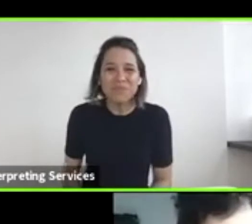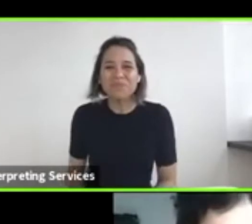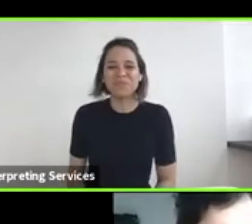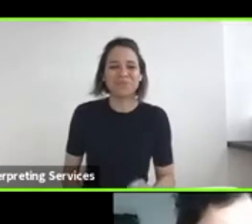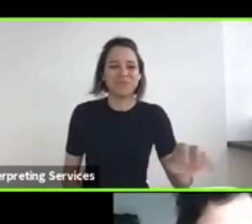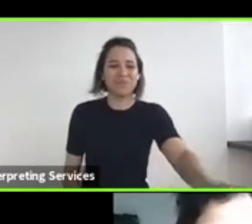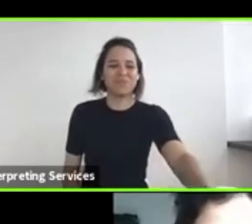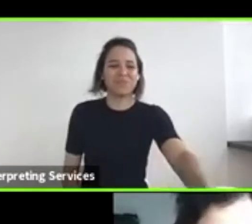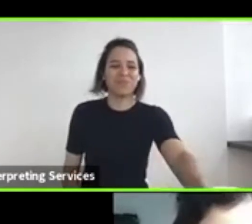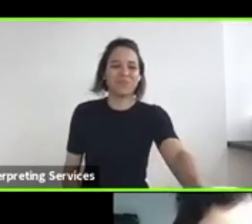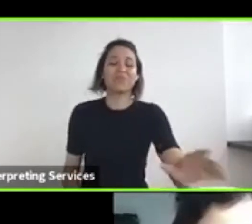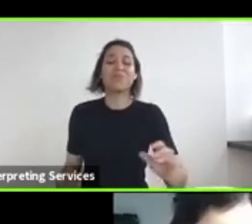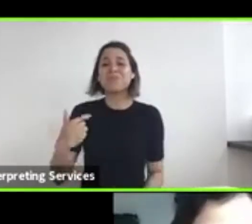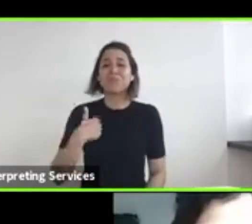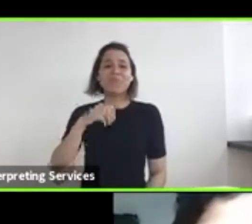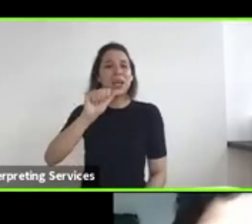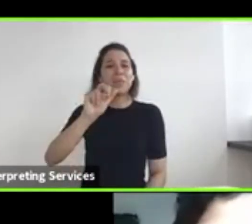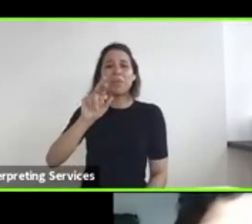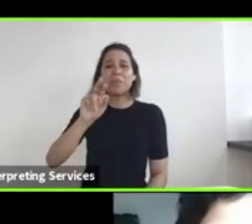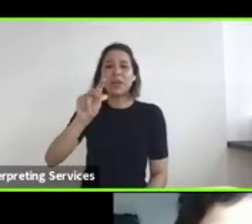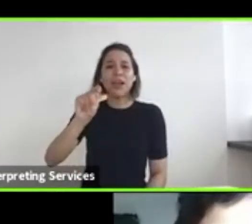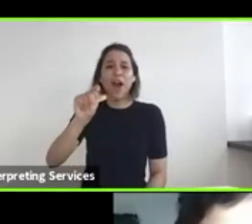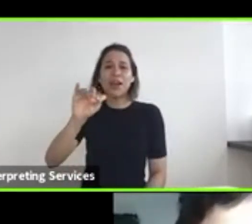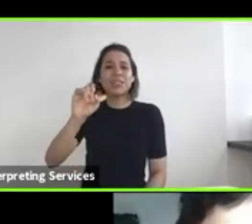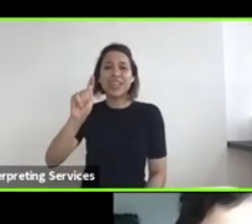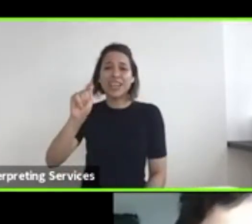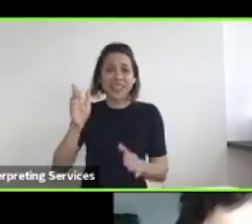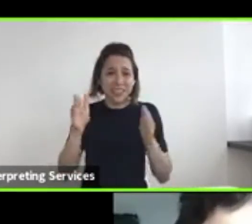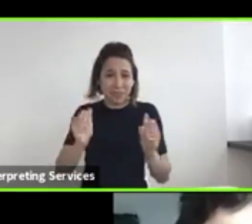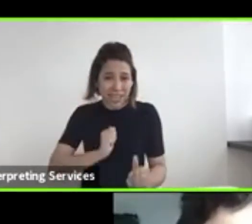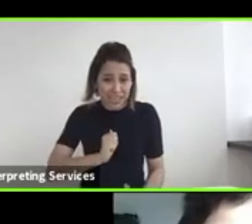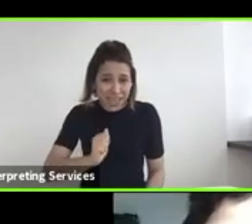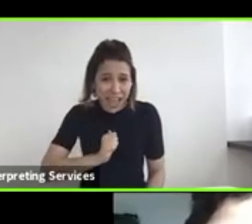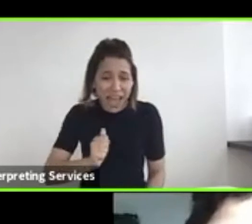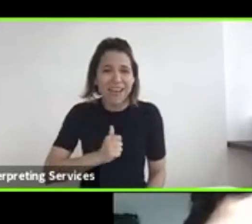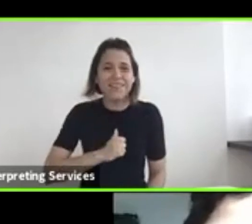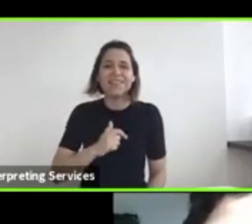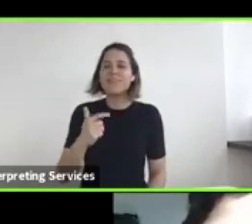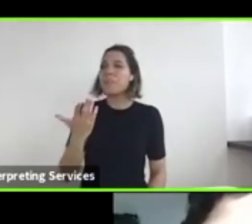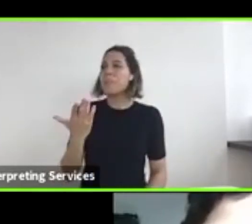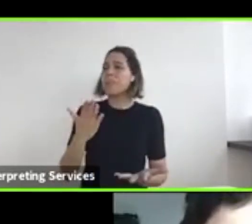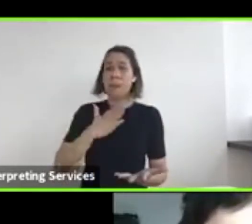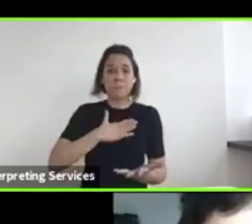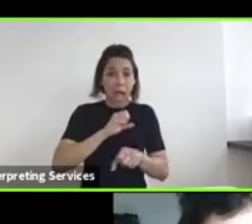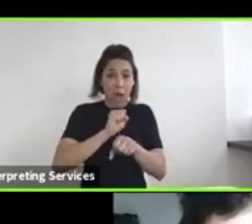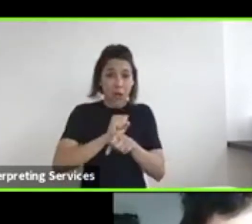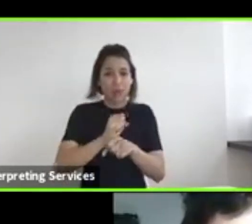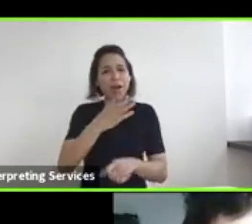I'M AN ARTIST, I COME, TO MY WORK IN DANCE, WITH -- WITH A FOUNDATION, IN THEATER